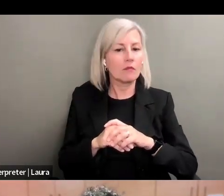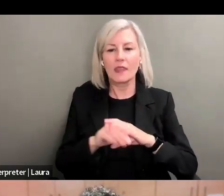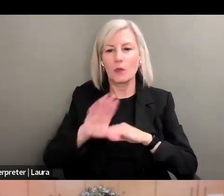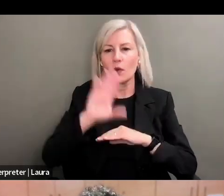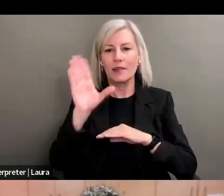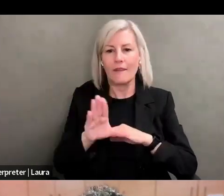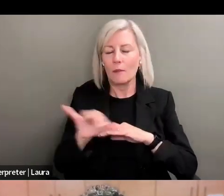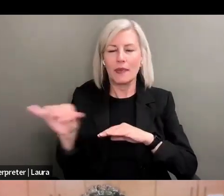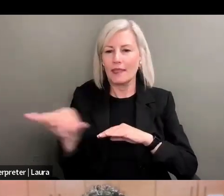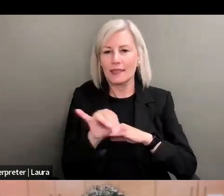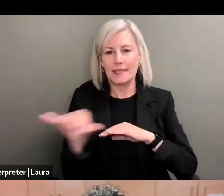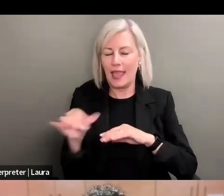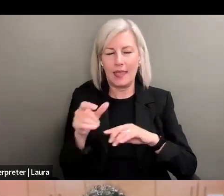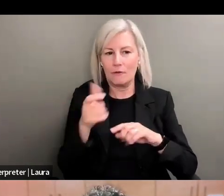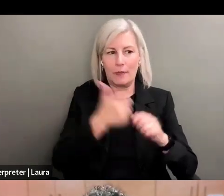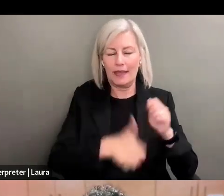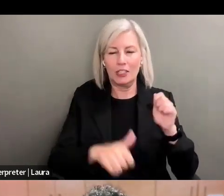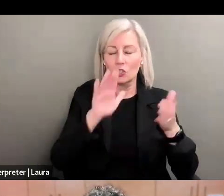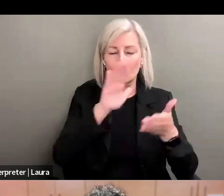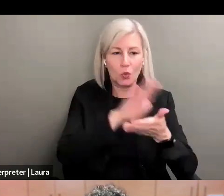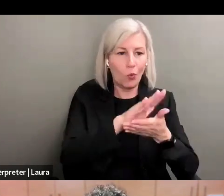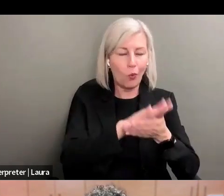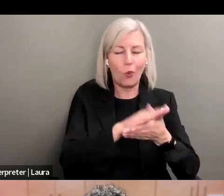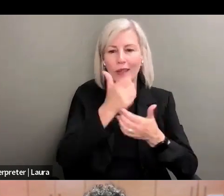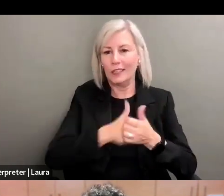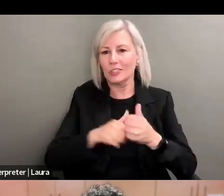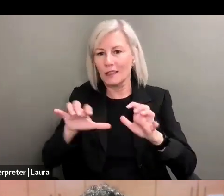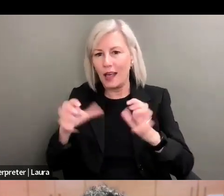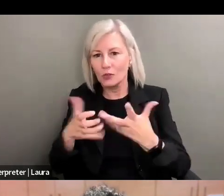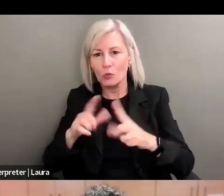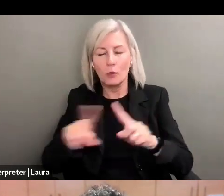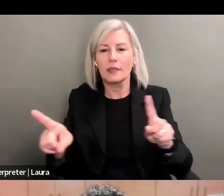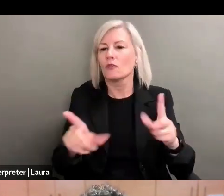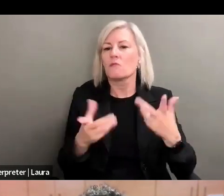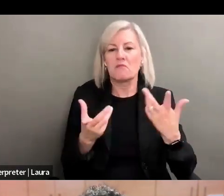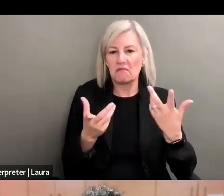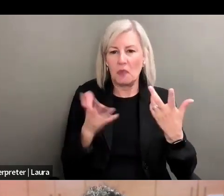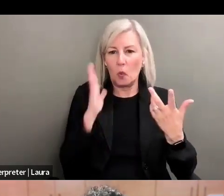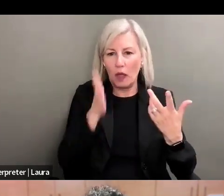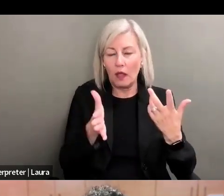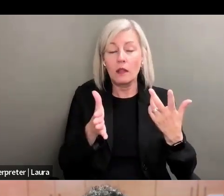from school to school or classroom to classroom. But if it's already a challenging listening